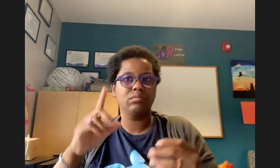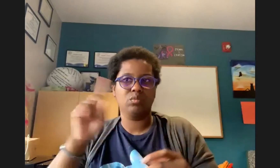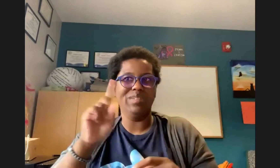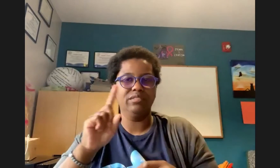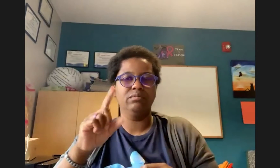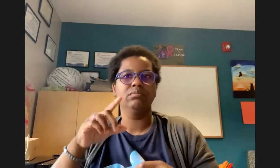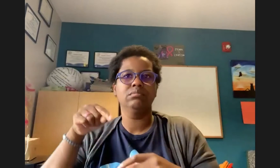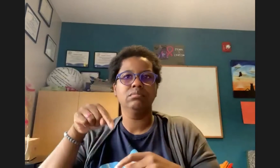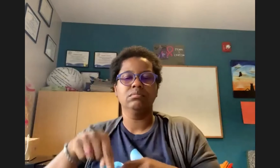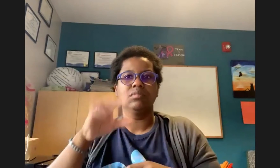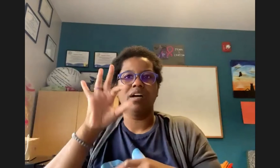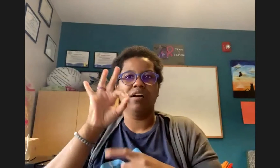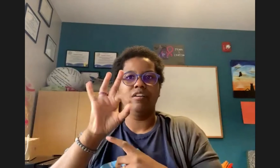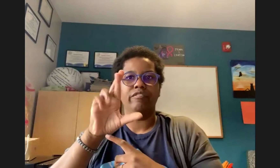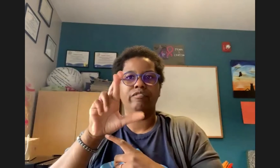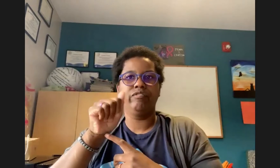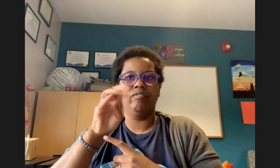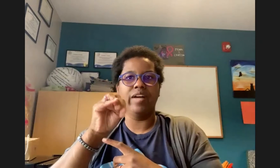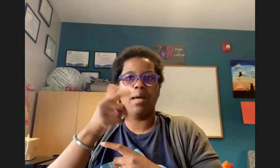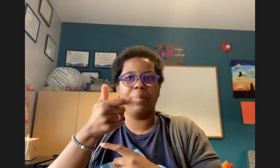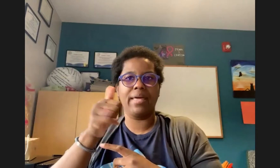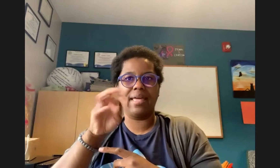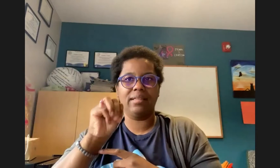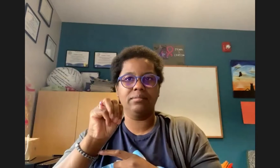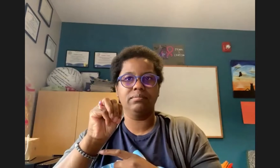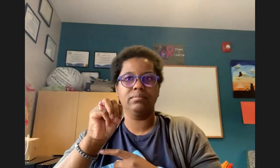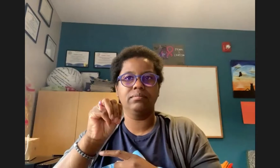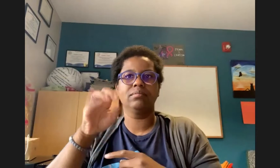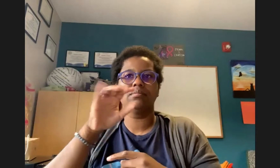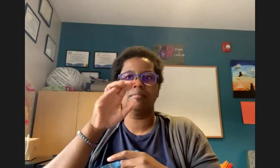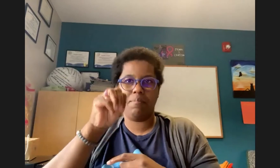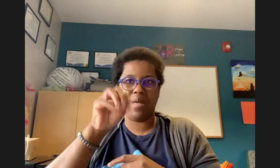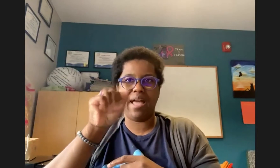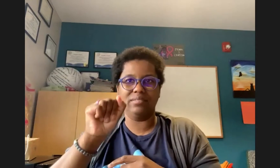And that caused me to relocate and move to Framingham, Massachusetts.